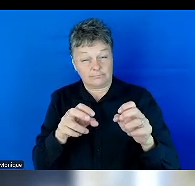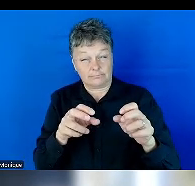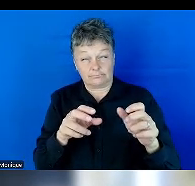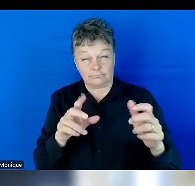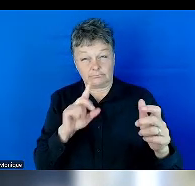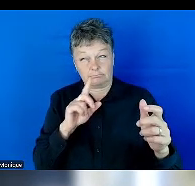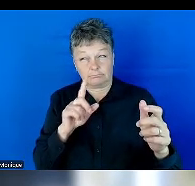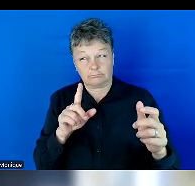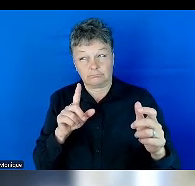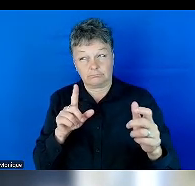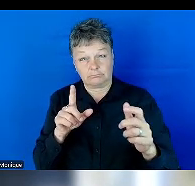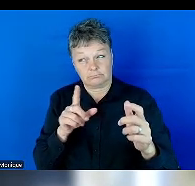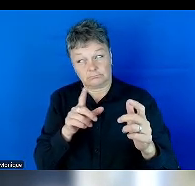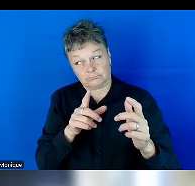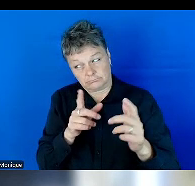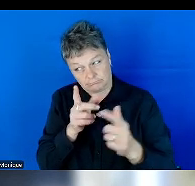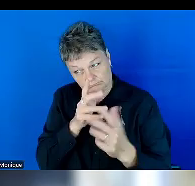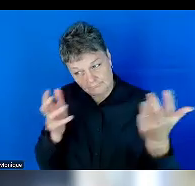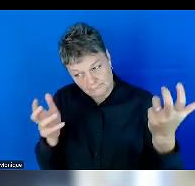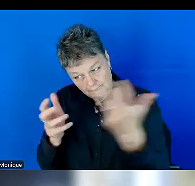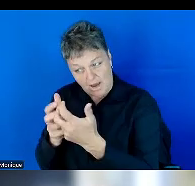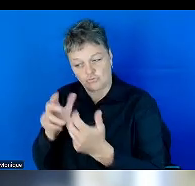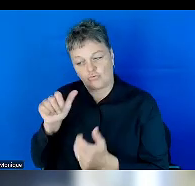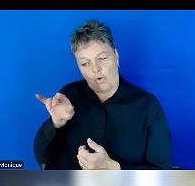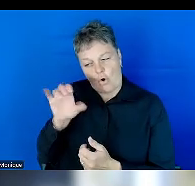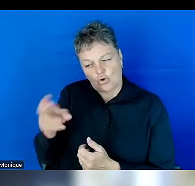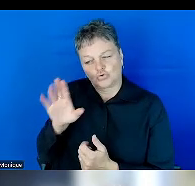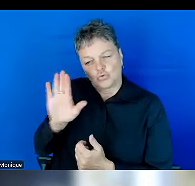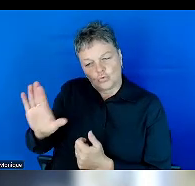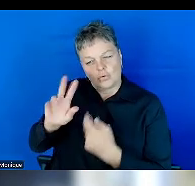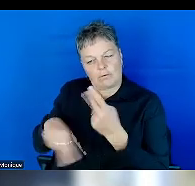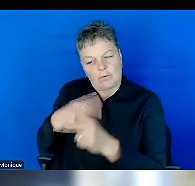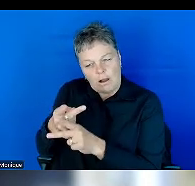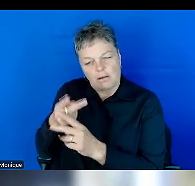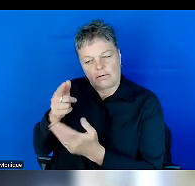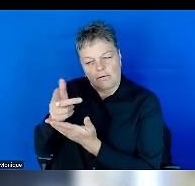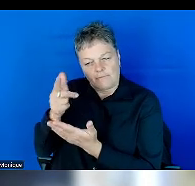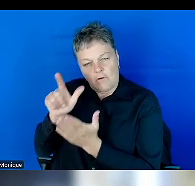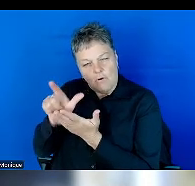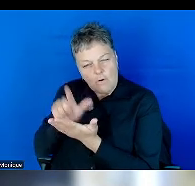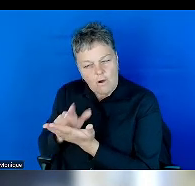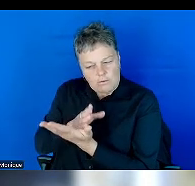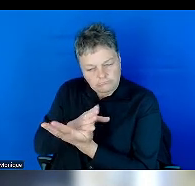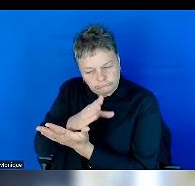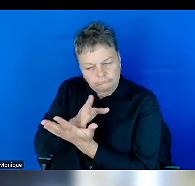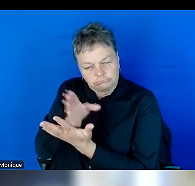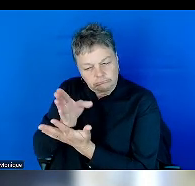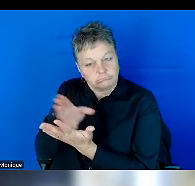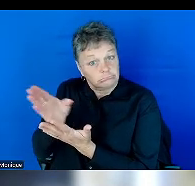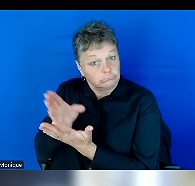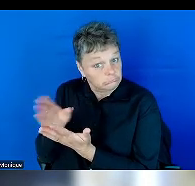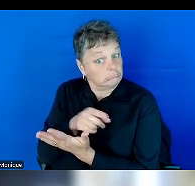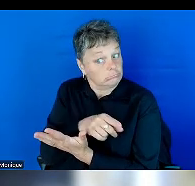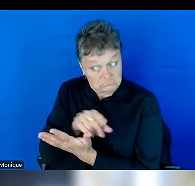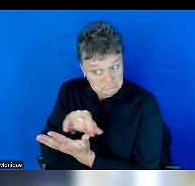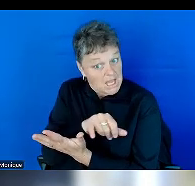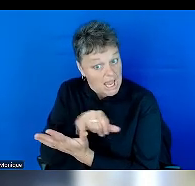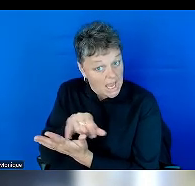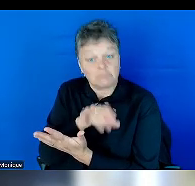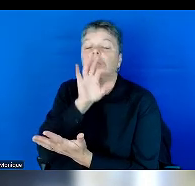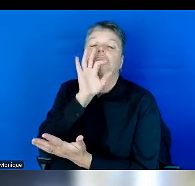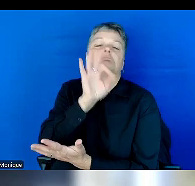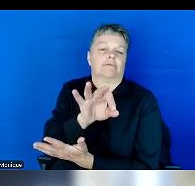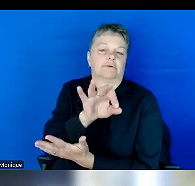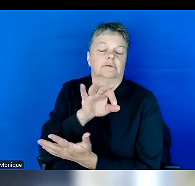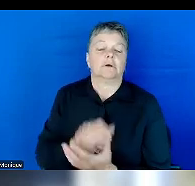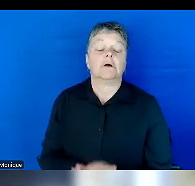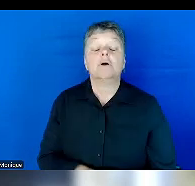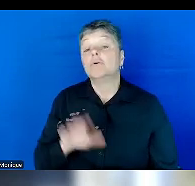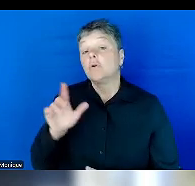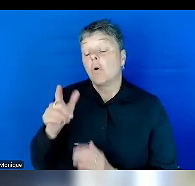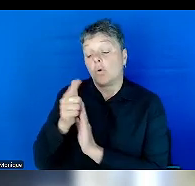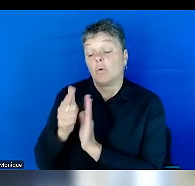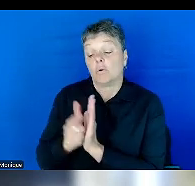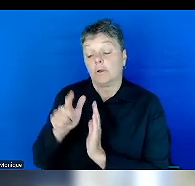some advice. Um, so even though we are primarily funded by Legal Aid Ontario, we um don't you don't